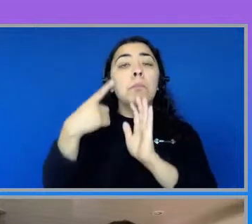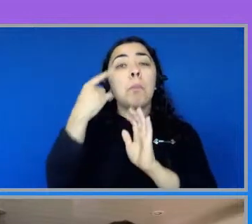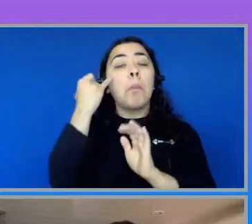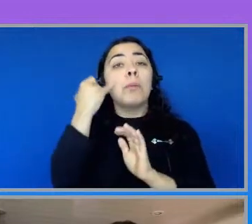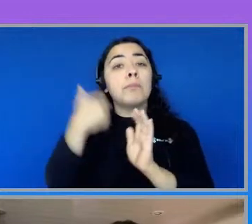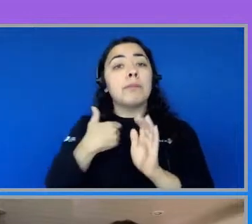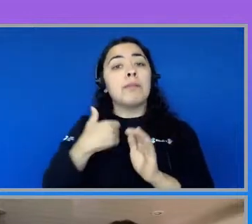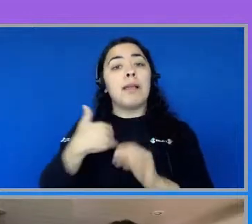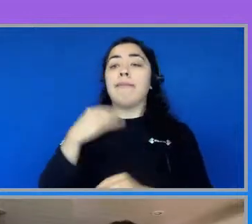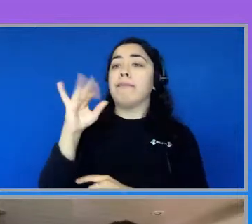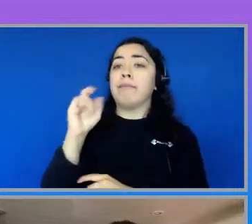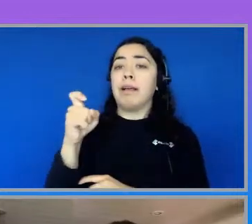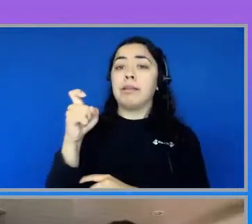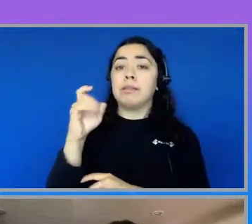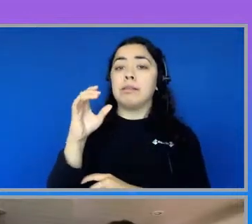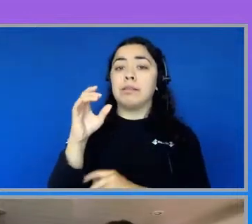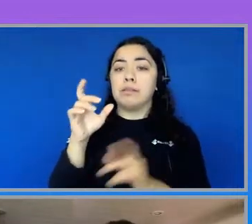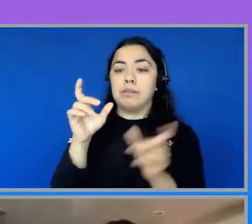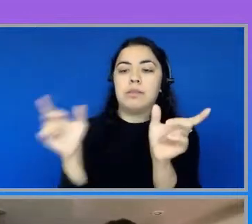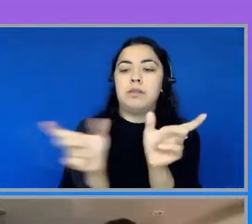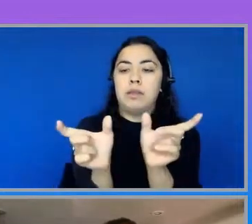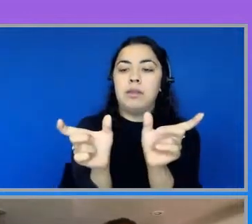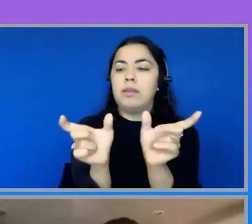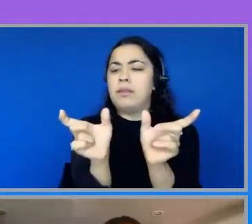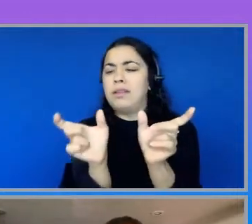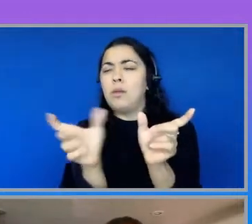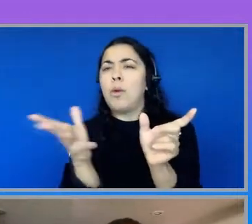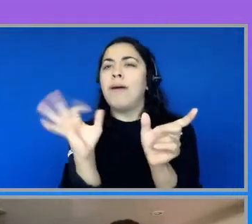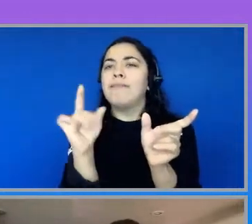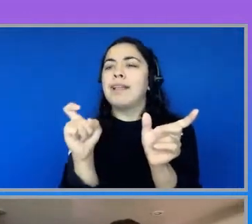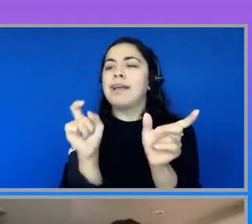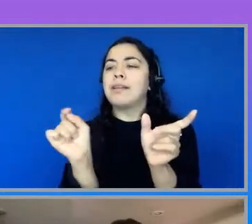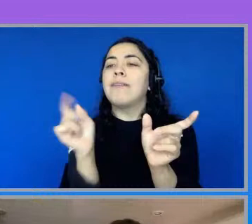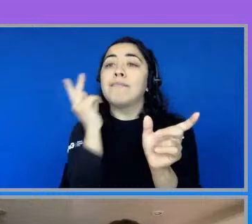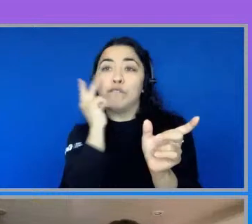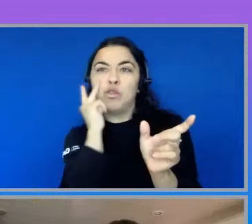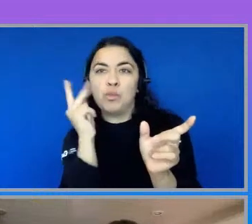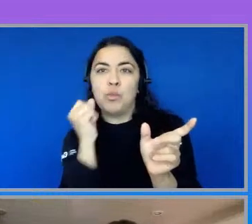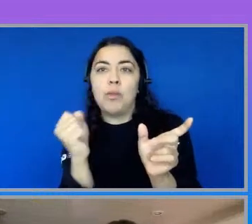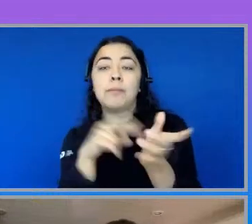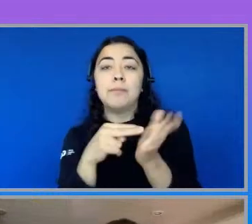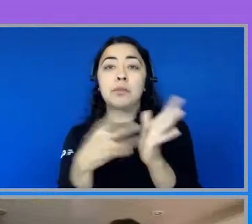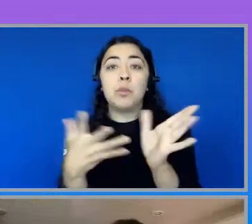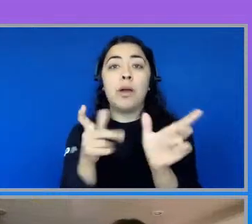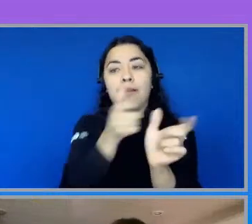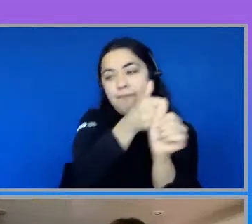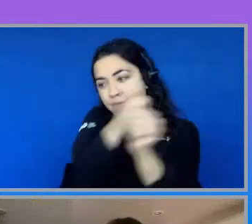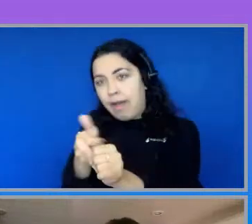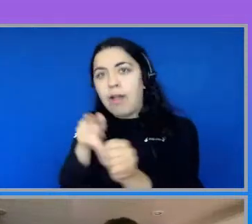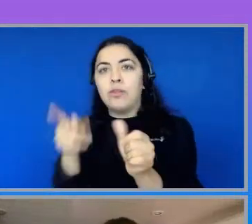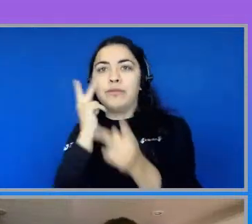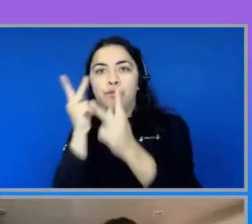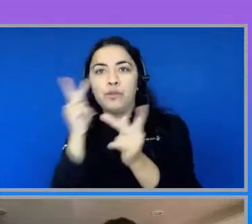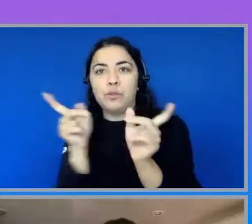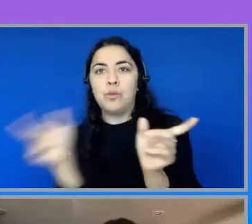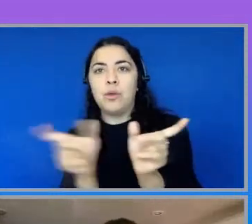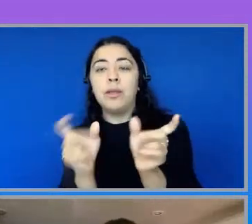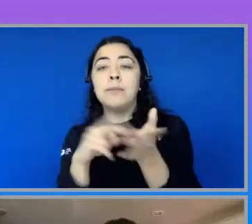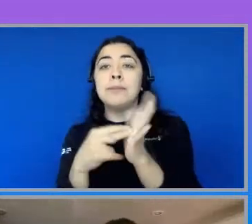container a reading flow value of flex visual, the tab order will now follow the visual